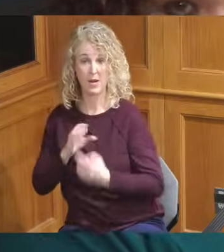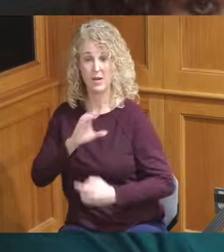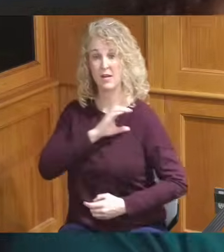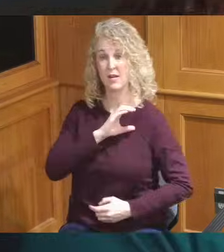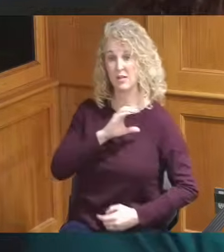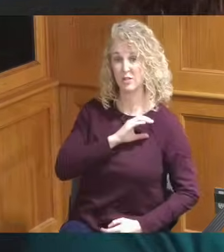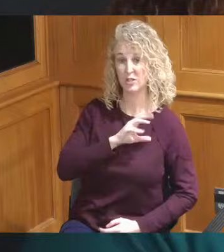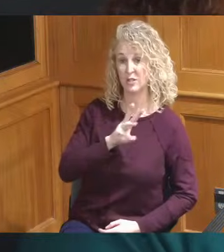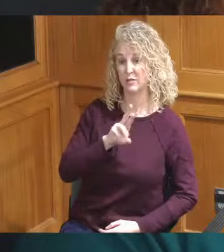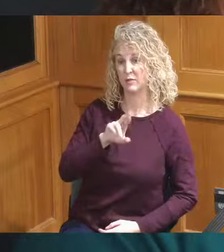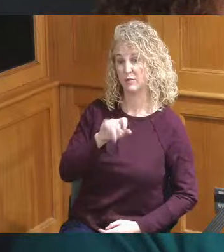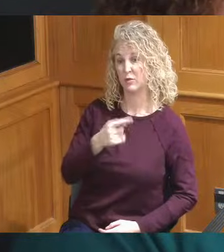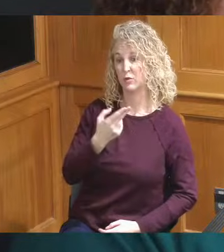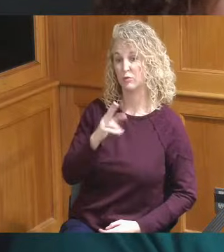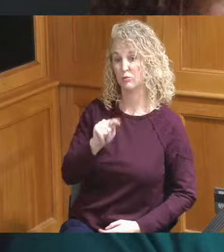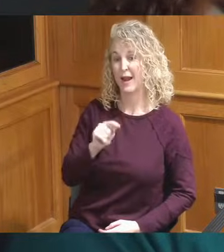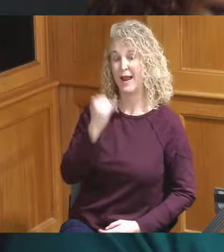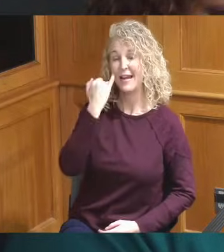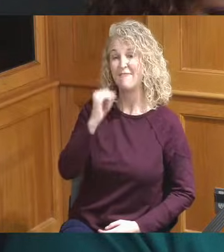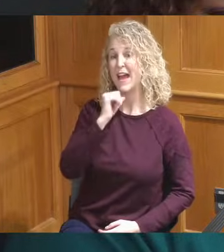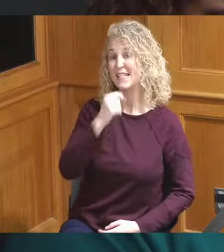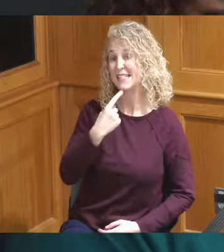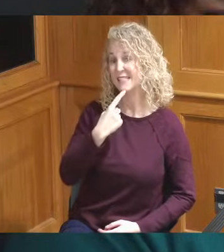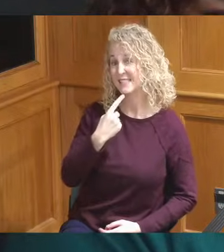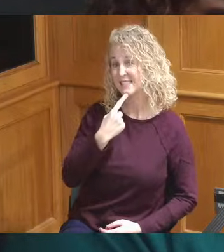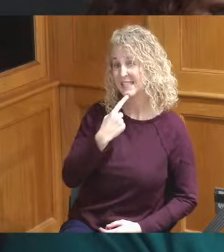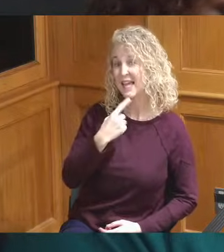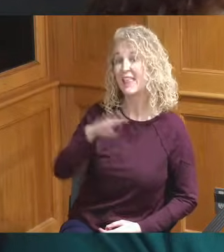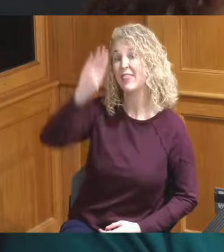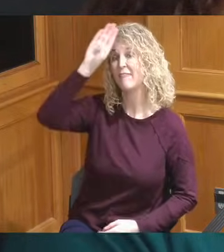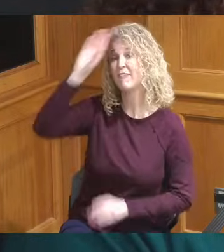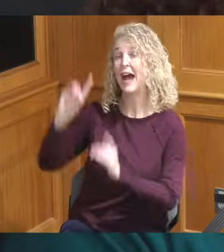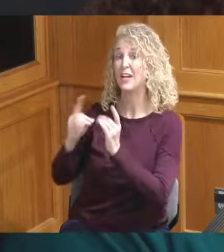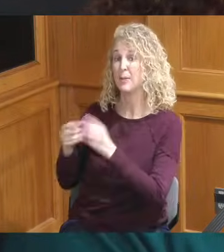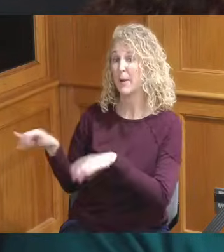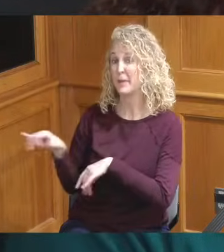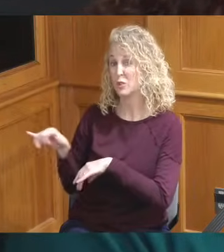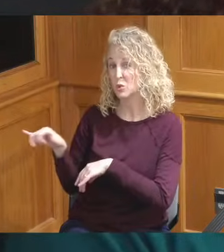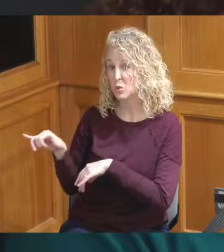would be upset with me if I did not highlight that in the Fire Department, Chief Wright was